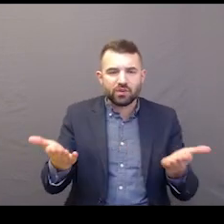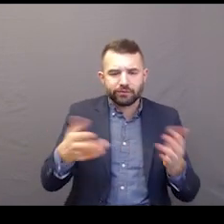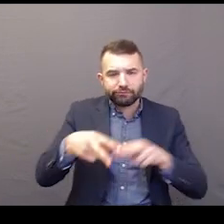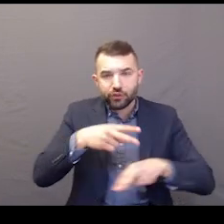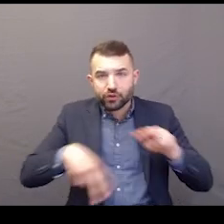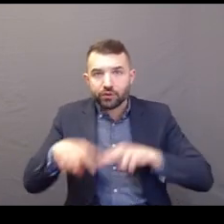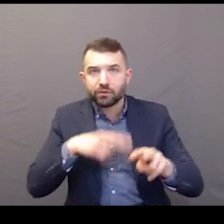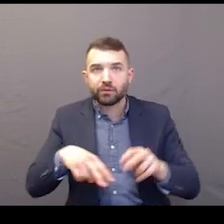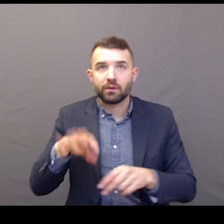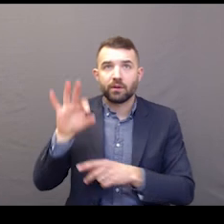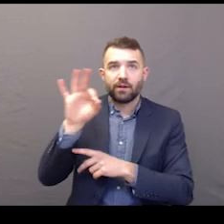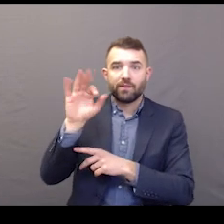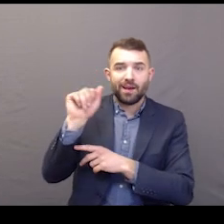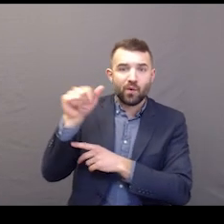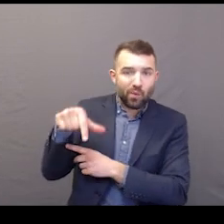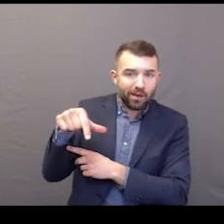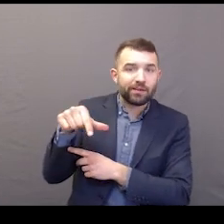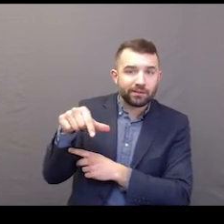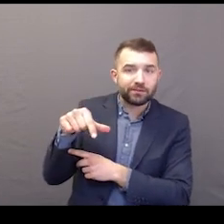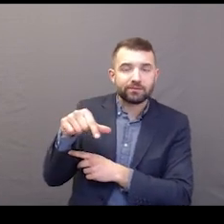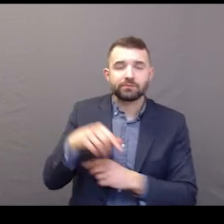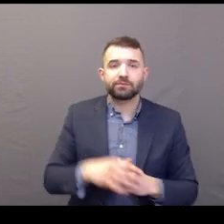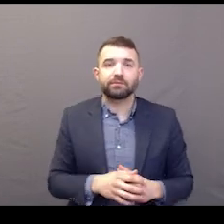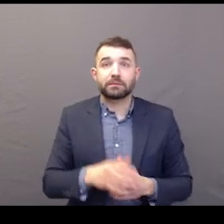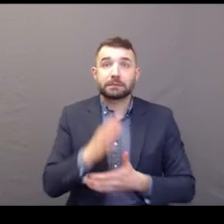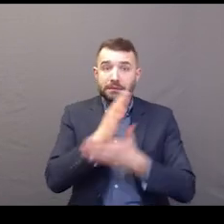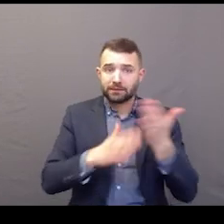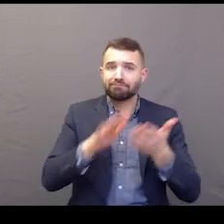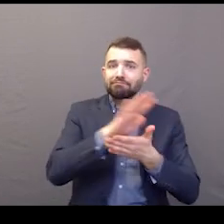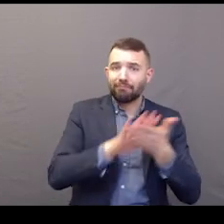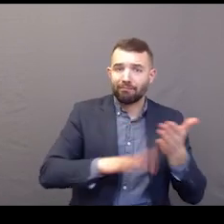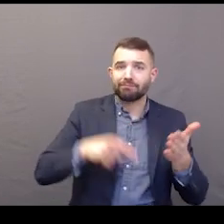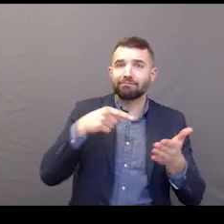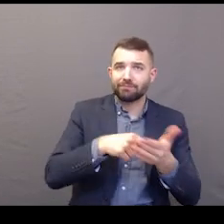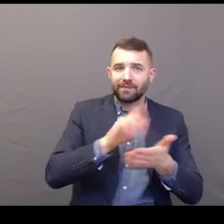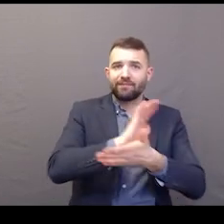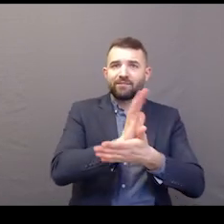asked questions. Please note that some of the designs shown in the videos have been updated